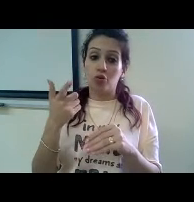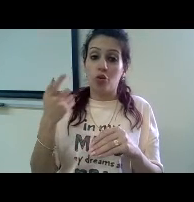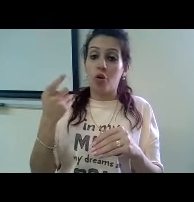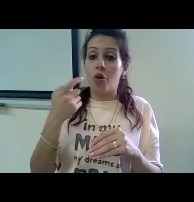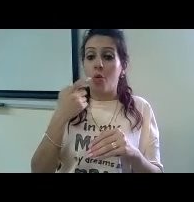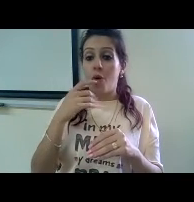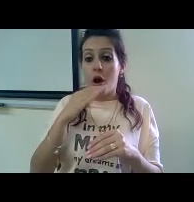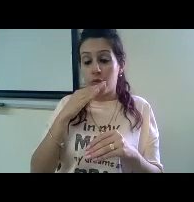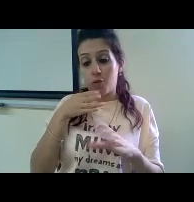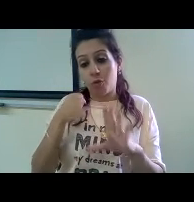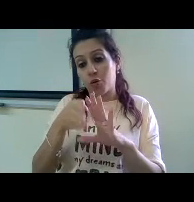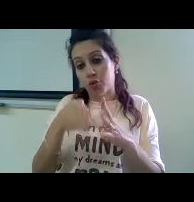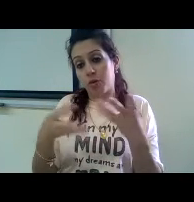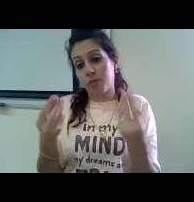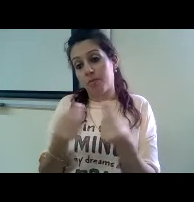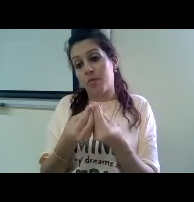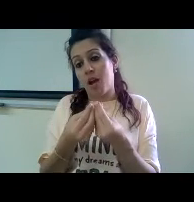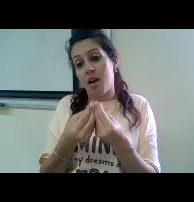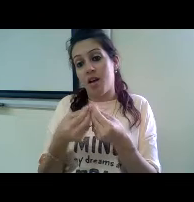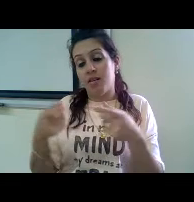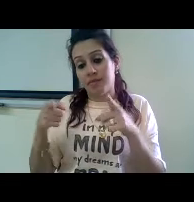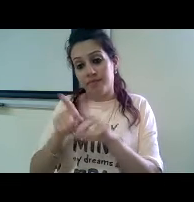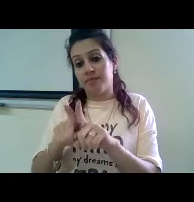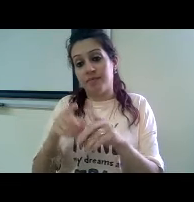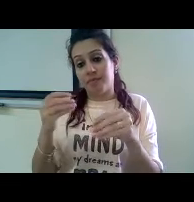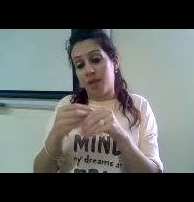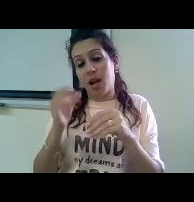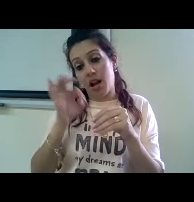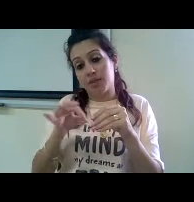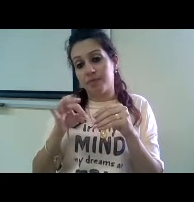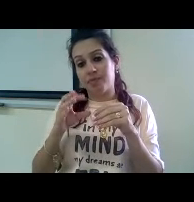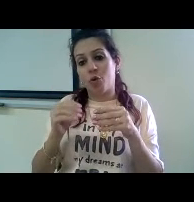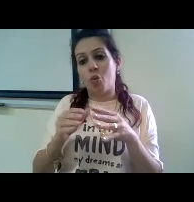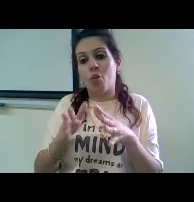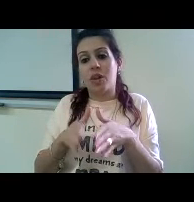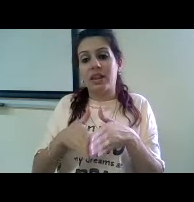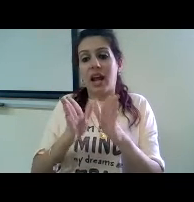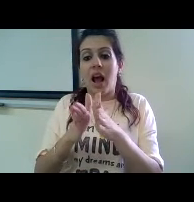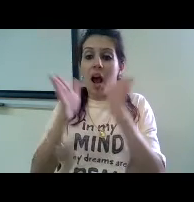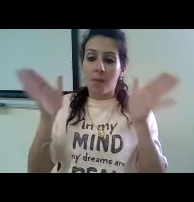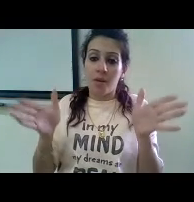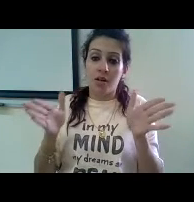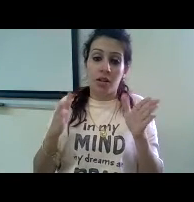I use it because I want to emphasize that, like a doctor needs to be